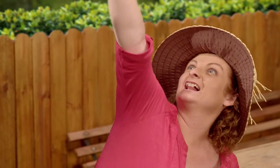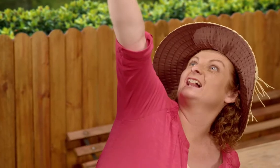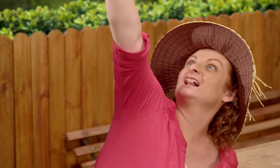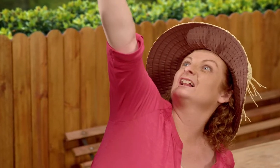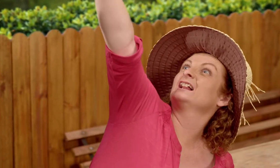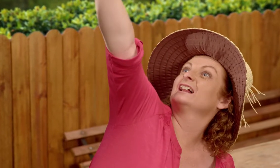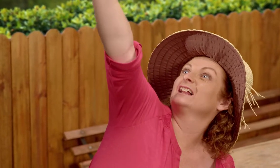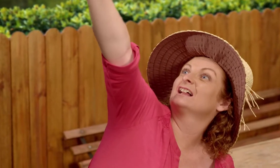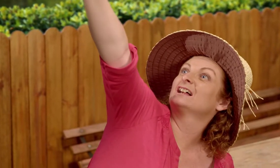Oh!!